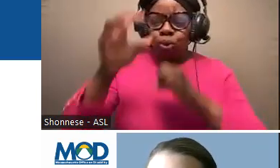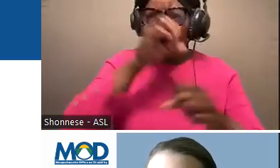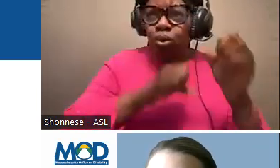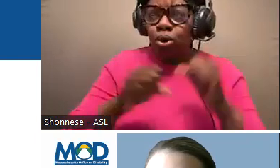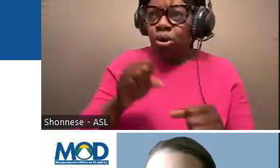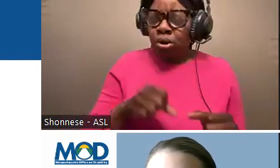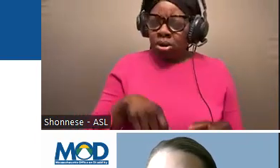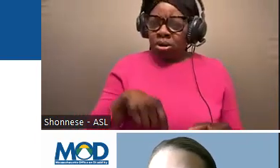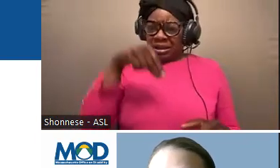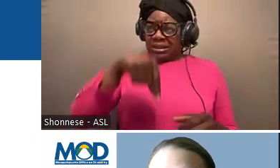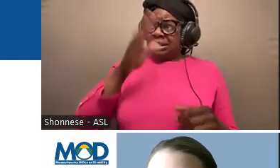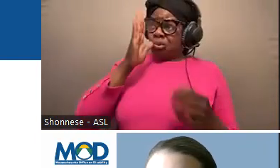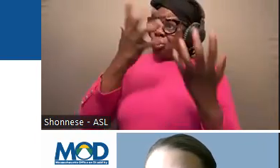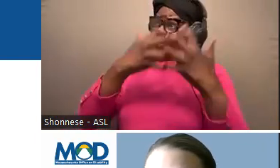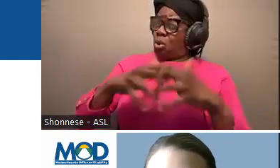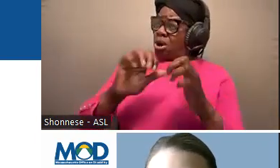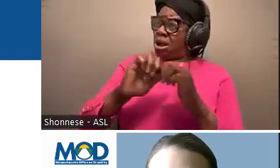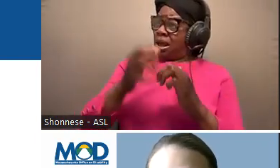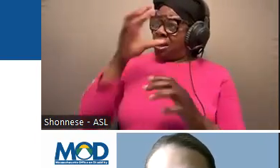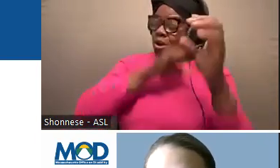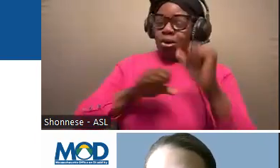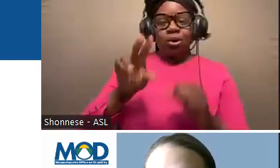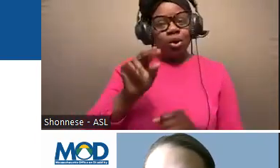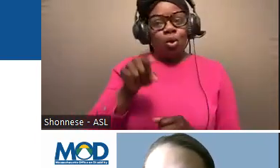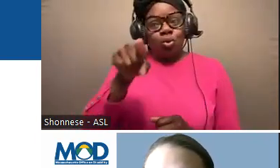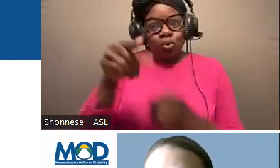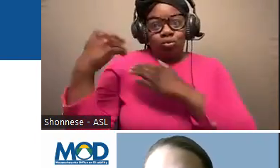this is all going to work. Spell it out in black and white in a letter,